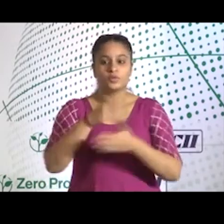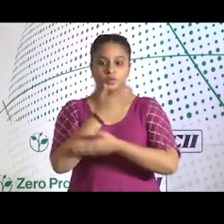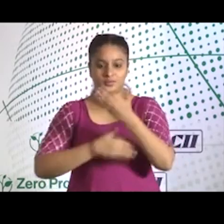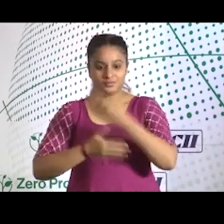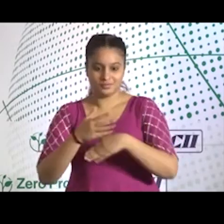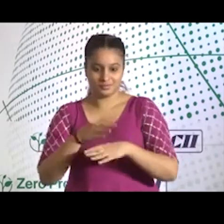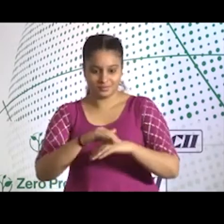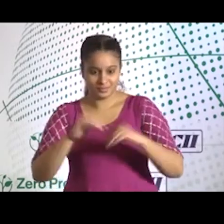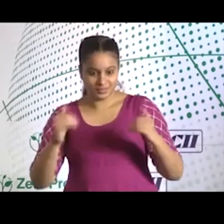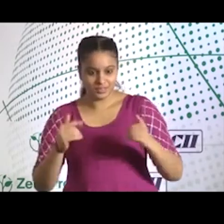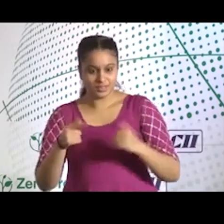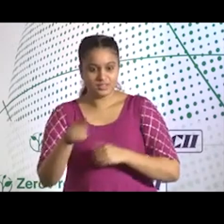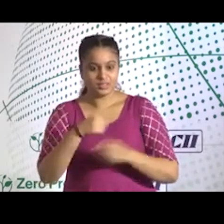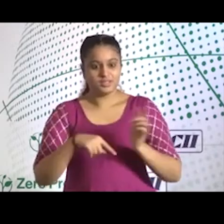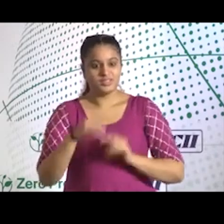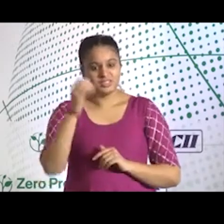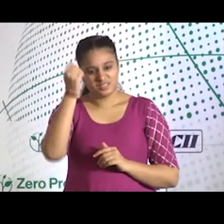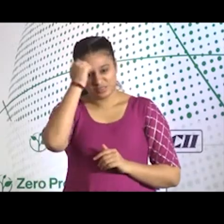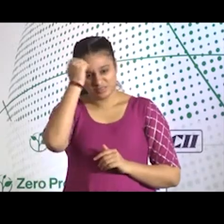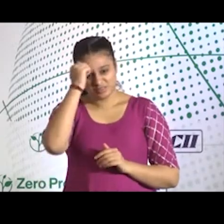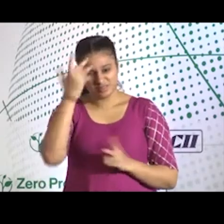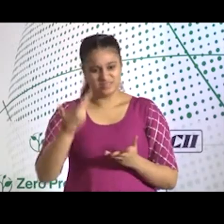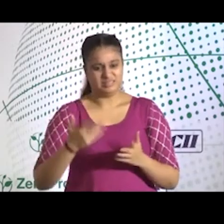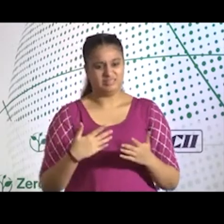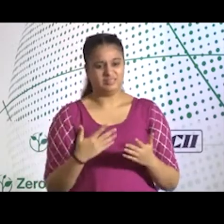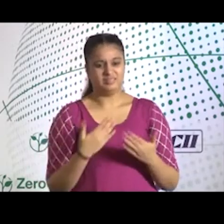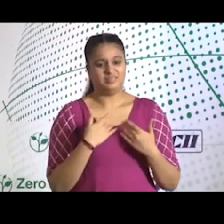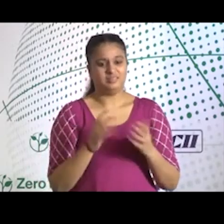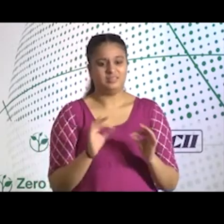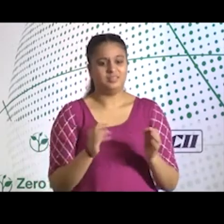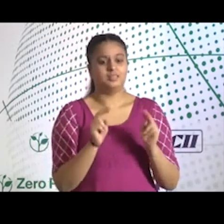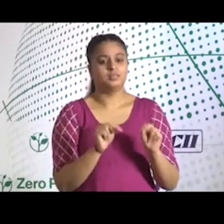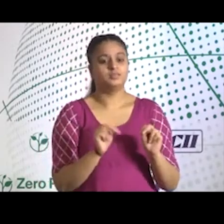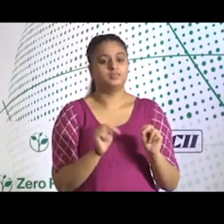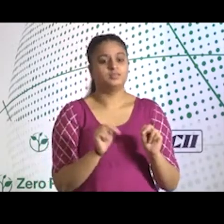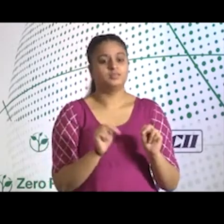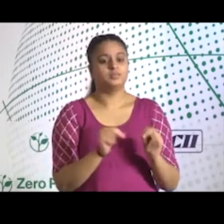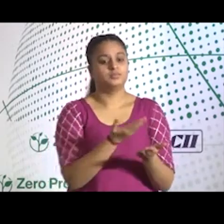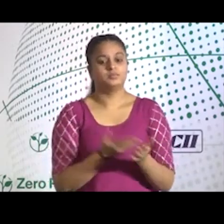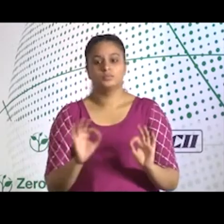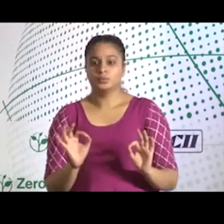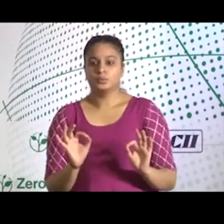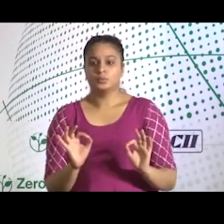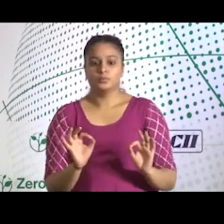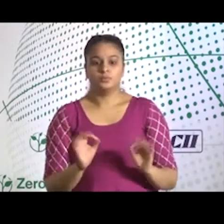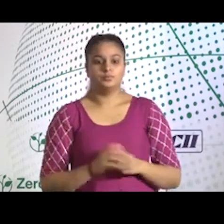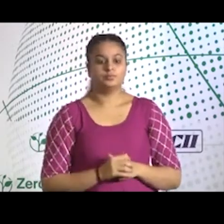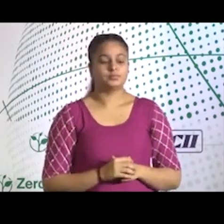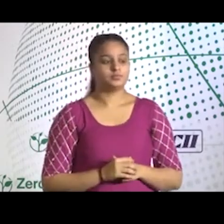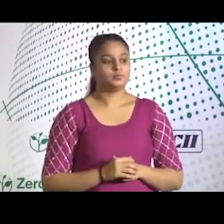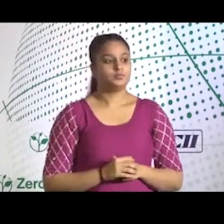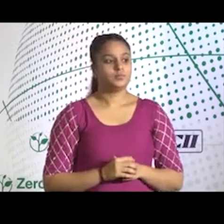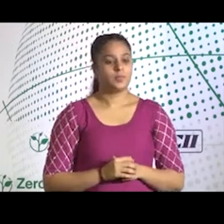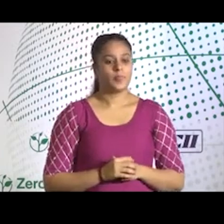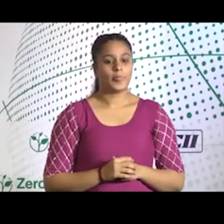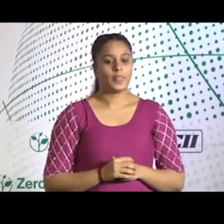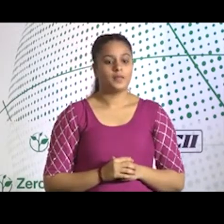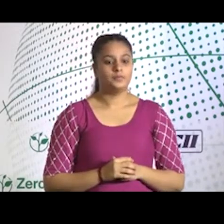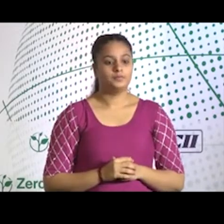we're making stupid assumptions about what people with disabilities do need. So I think that's that's one of the really important things,